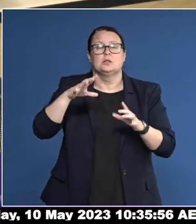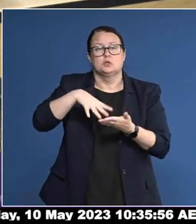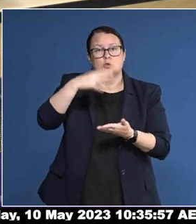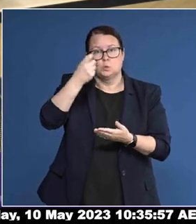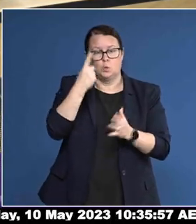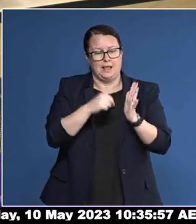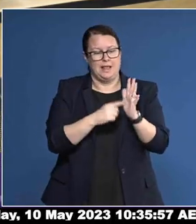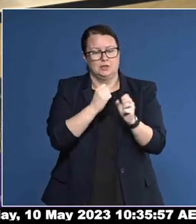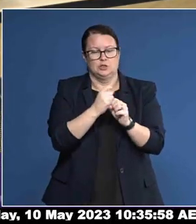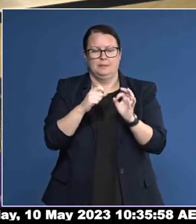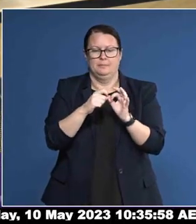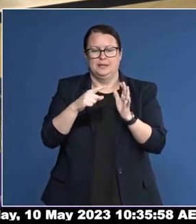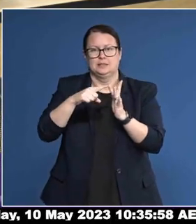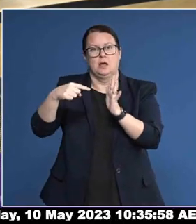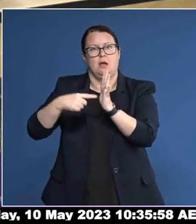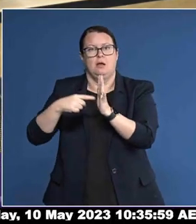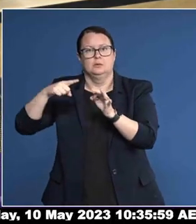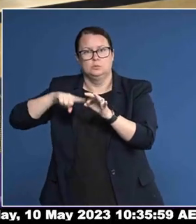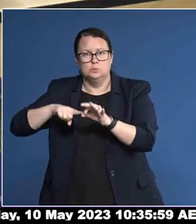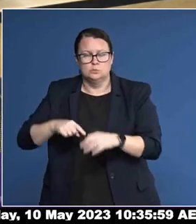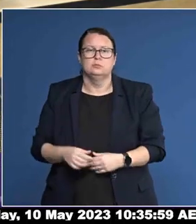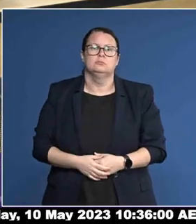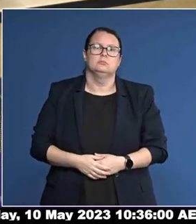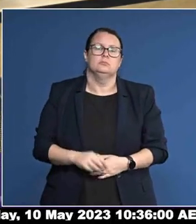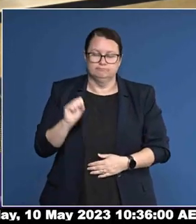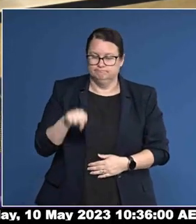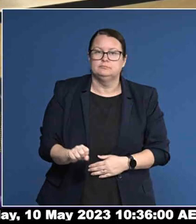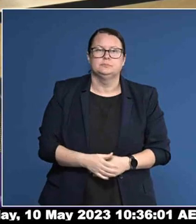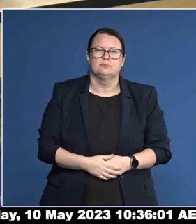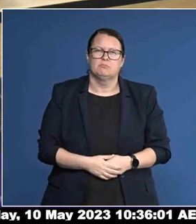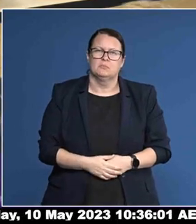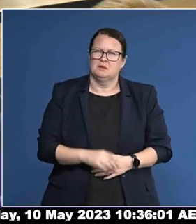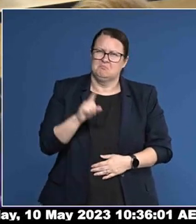Within your portfolio, there's no reference to First Nations students?